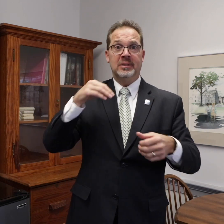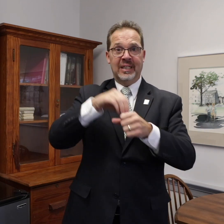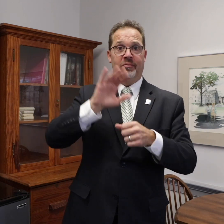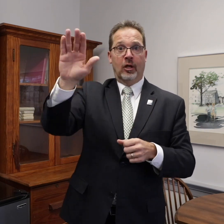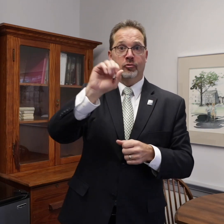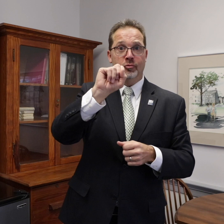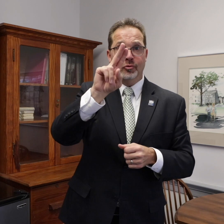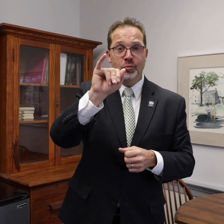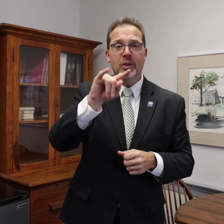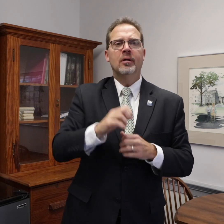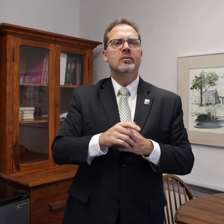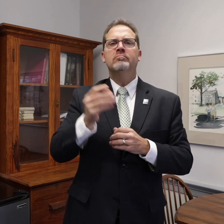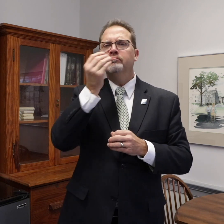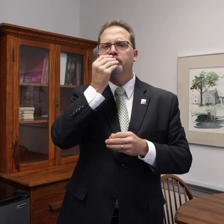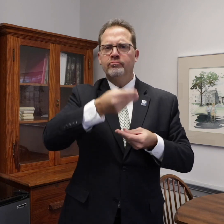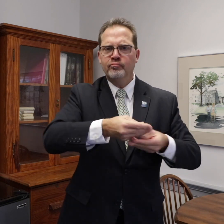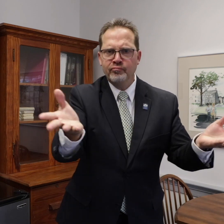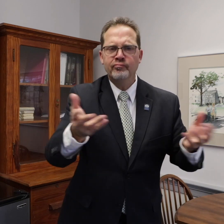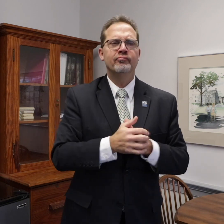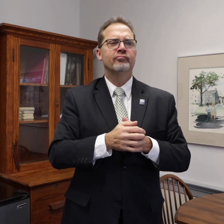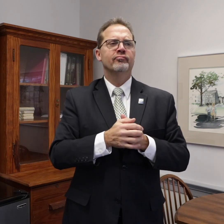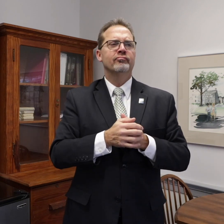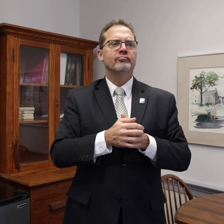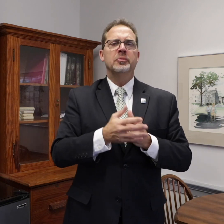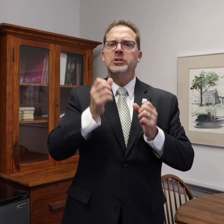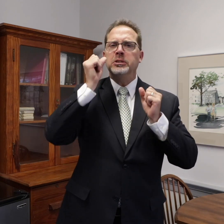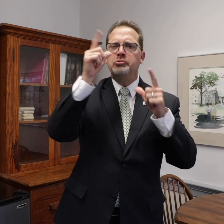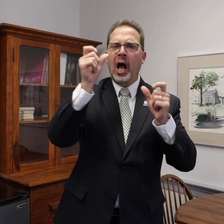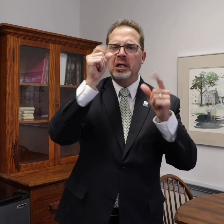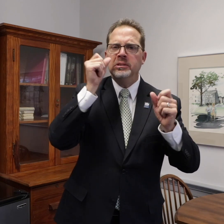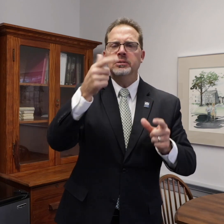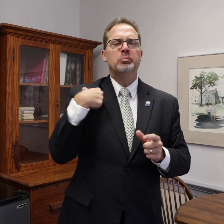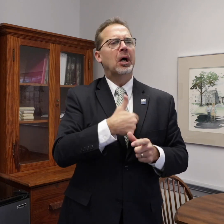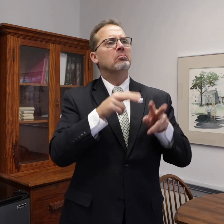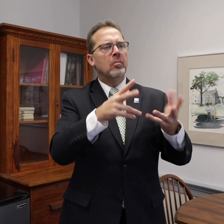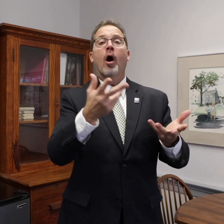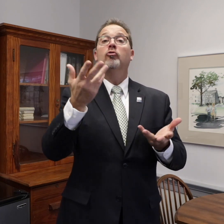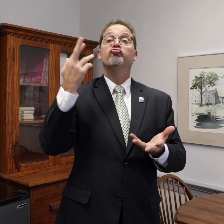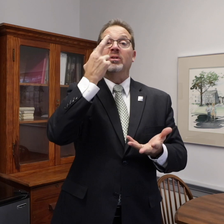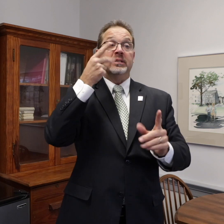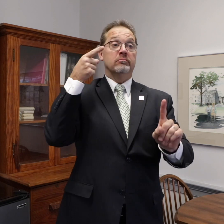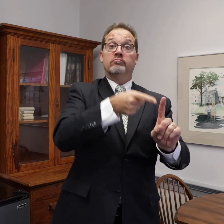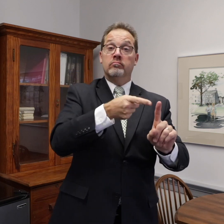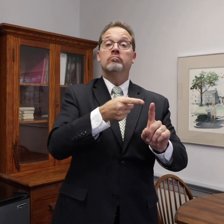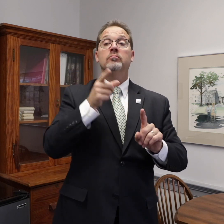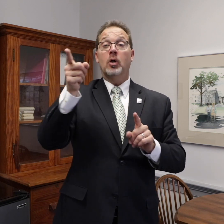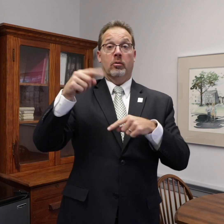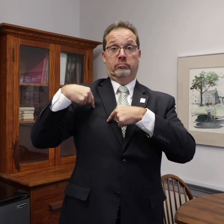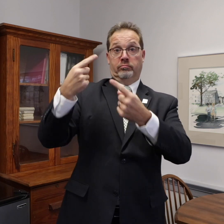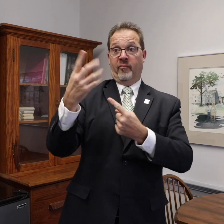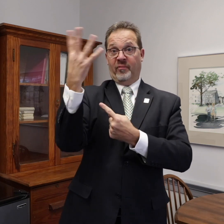here at the school was shown at the game on the Jumbotron. It featured David Cohen